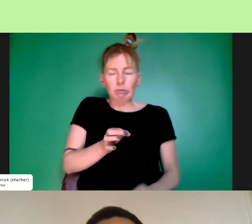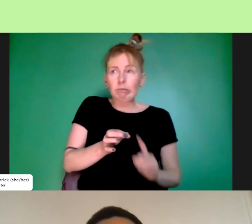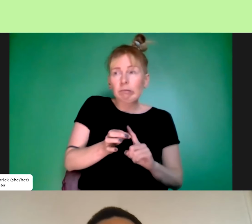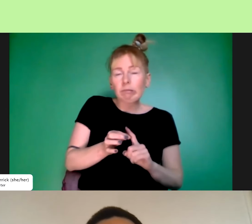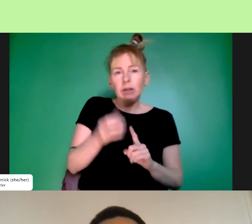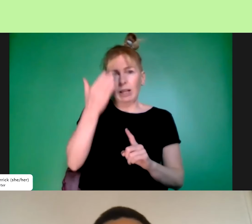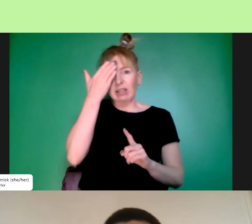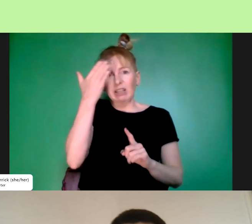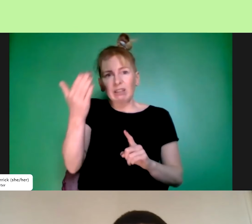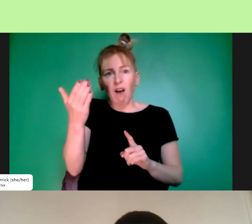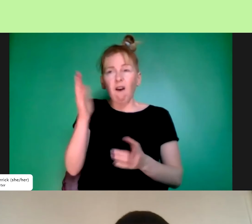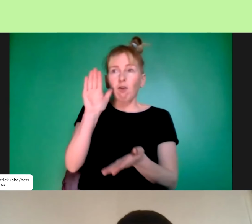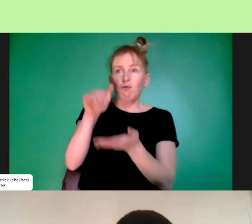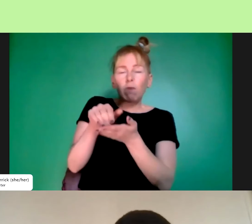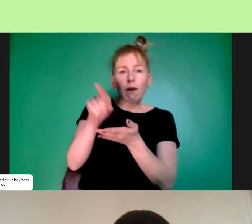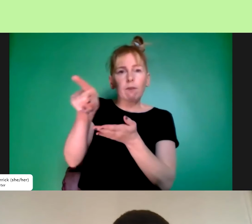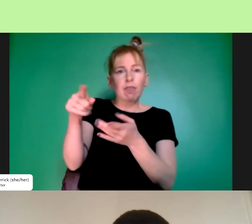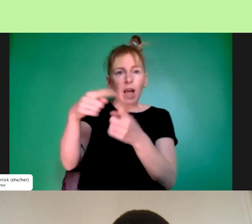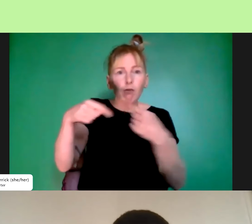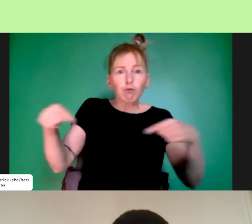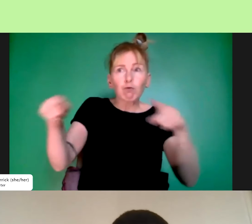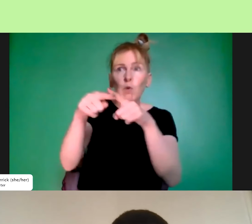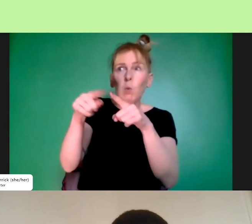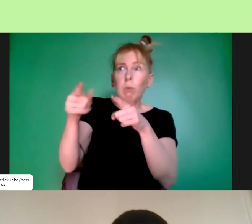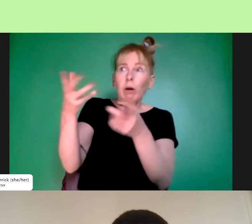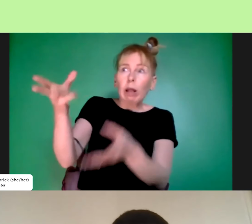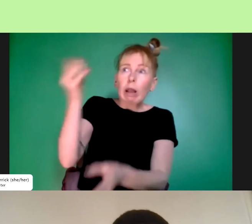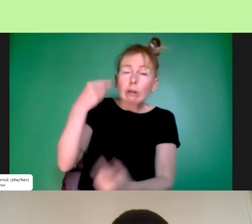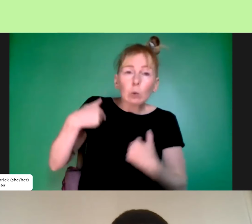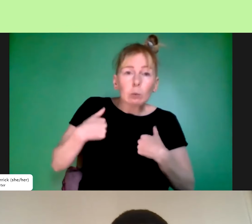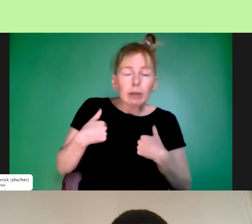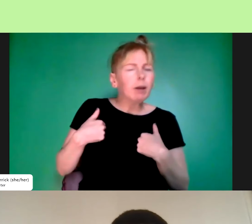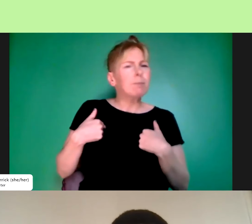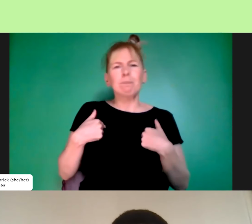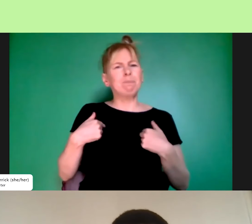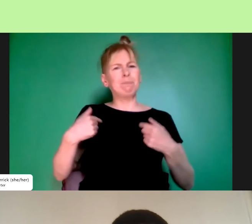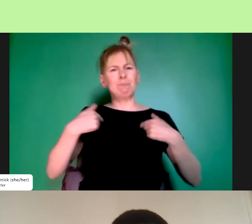of being in that room. And that everything you're going to say is as valid and everything